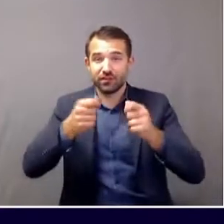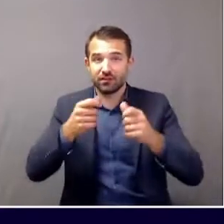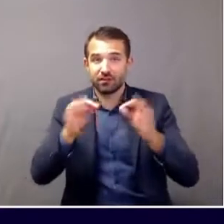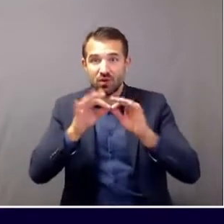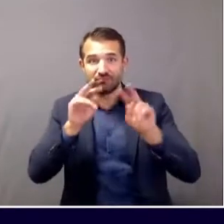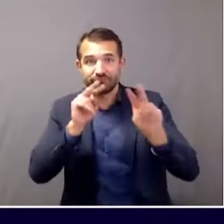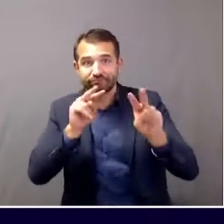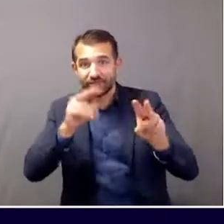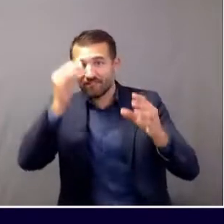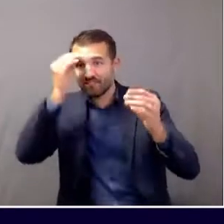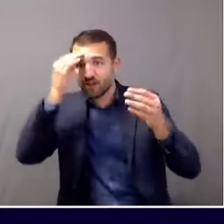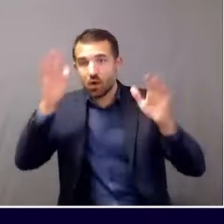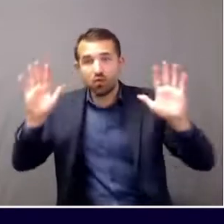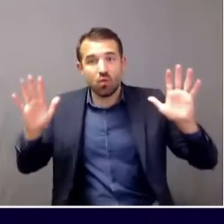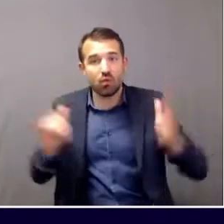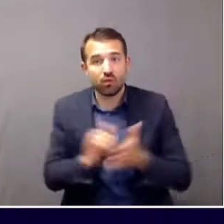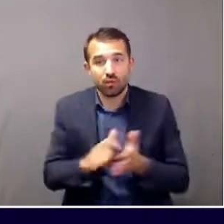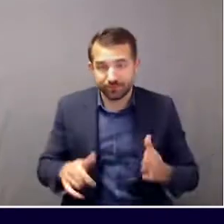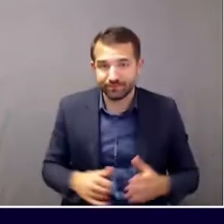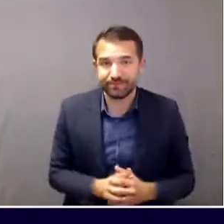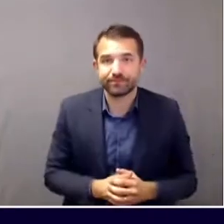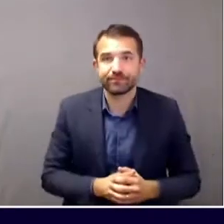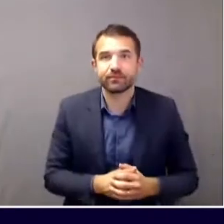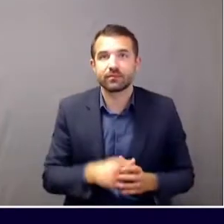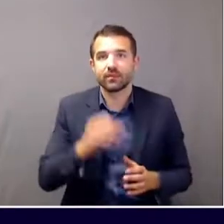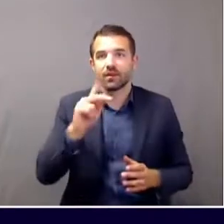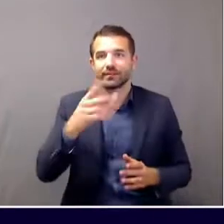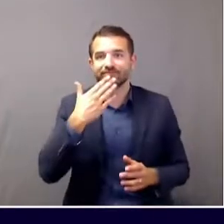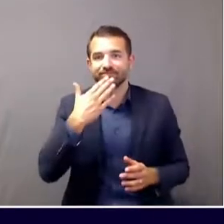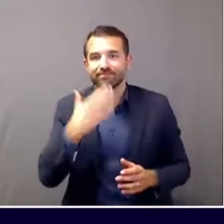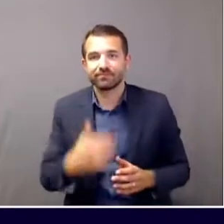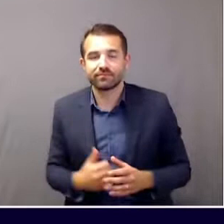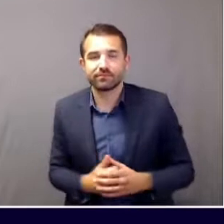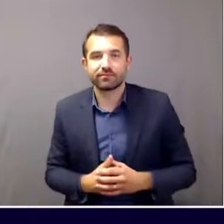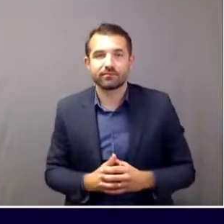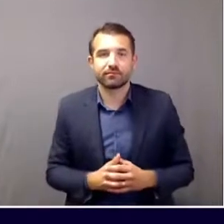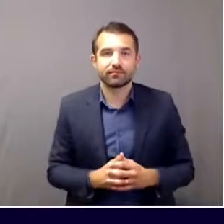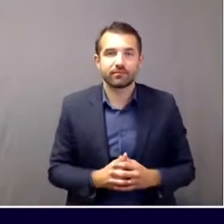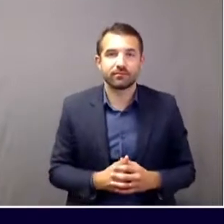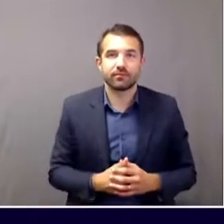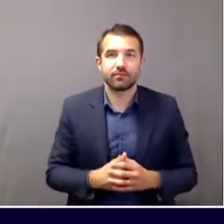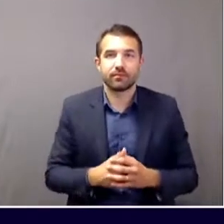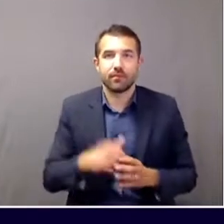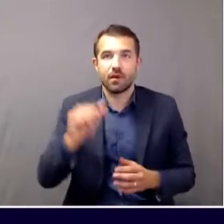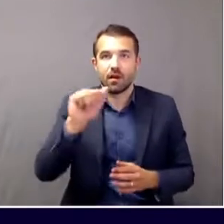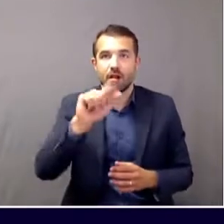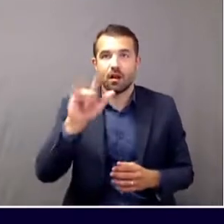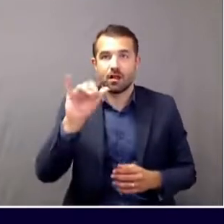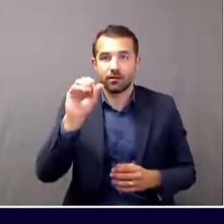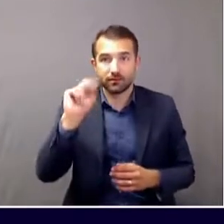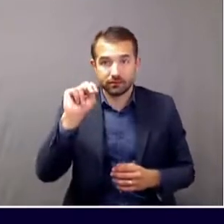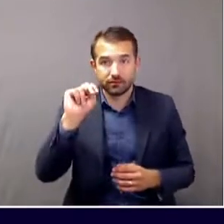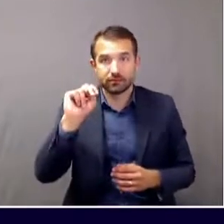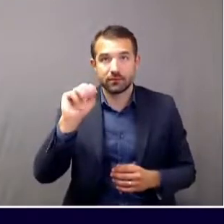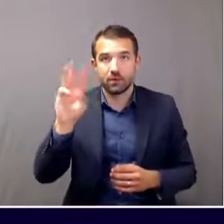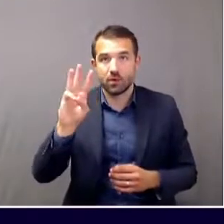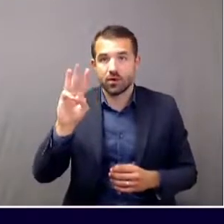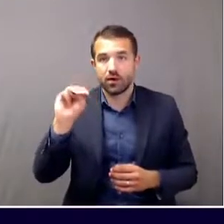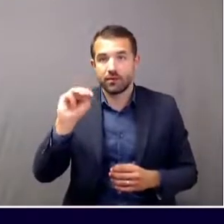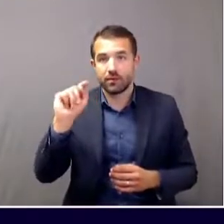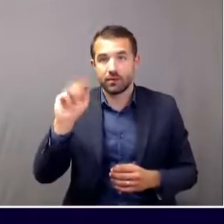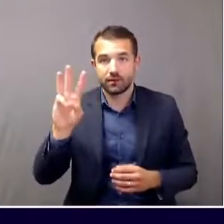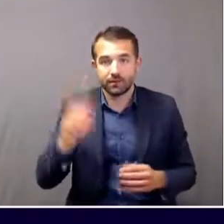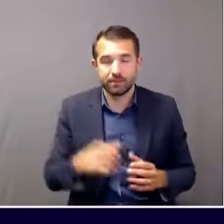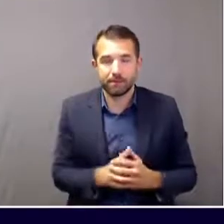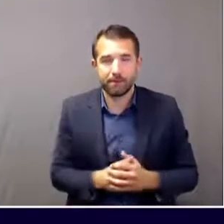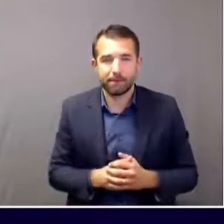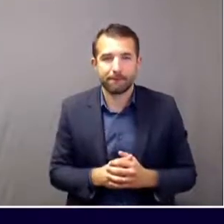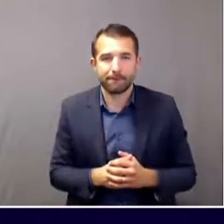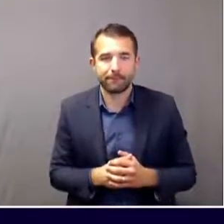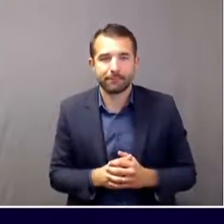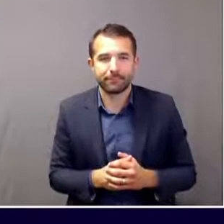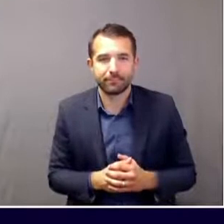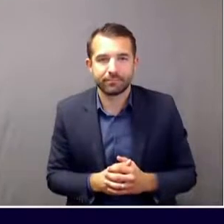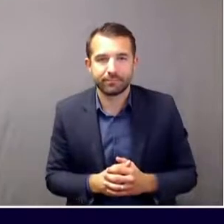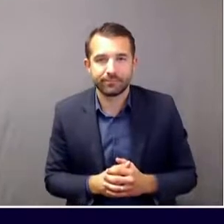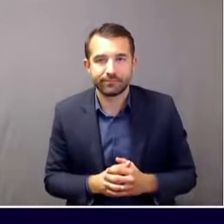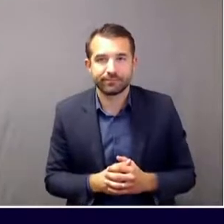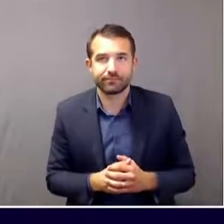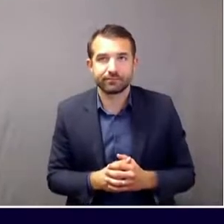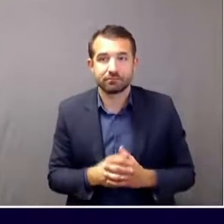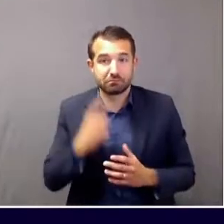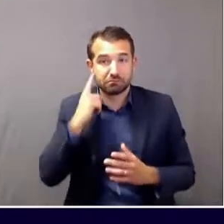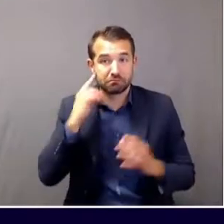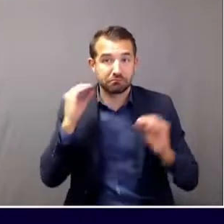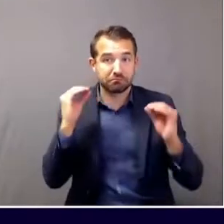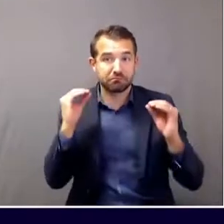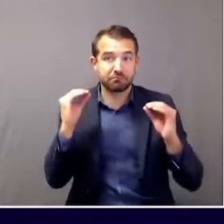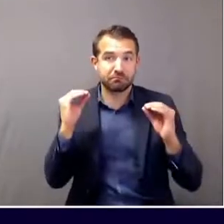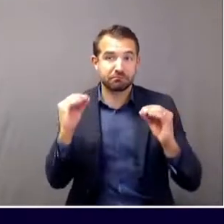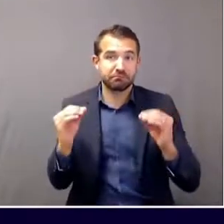I thank you so much